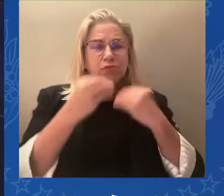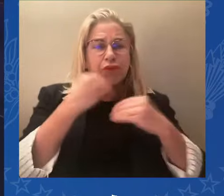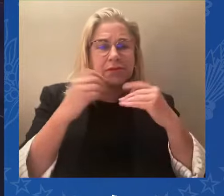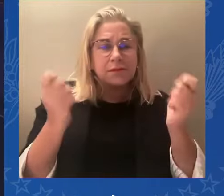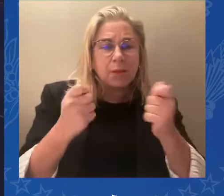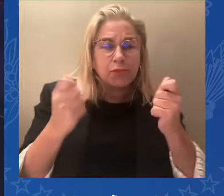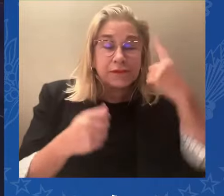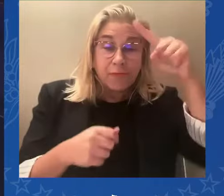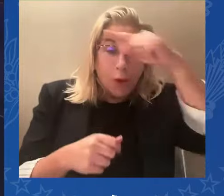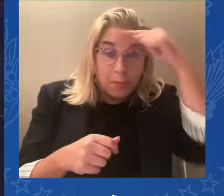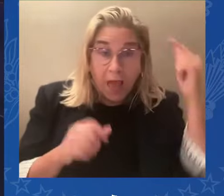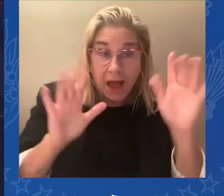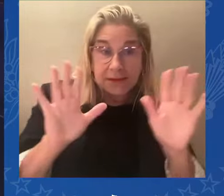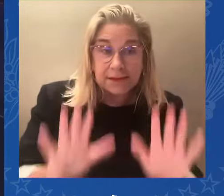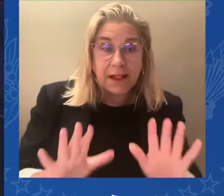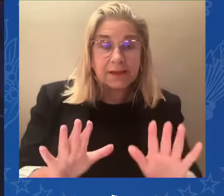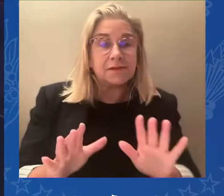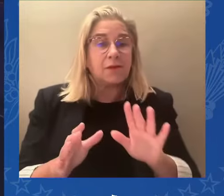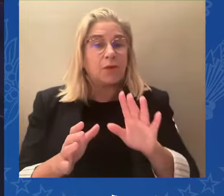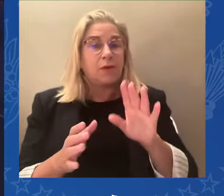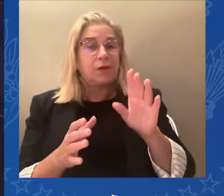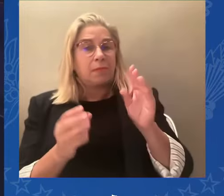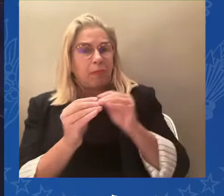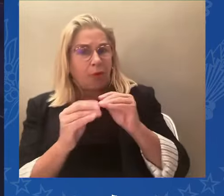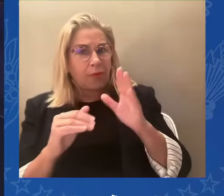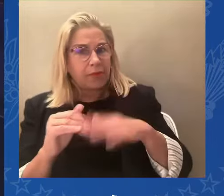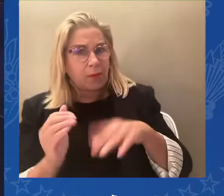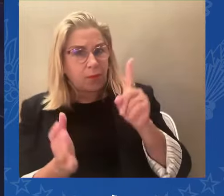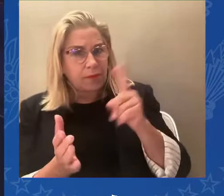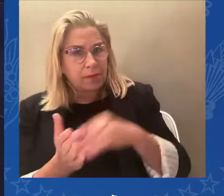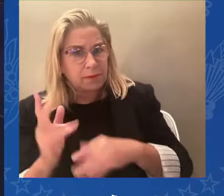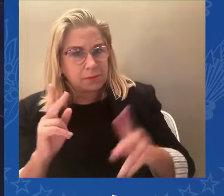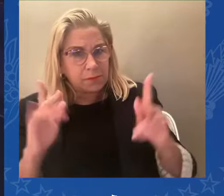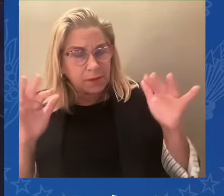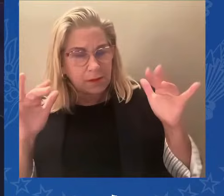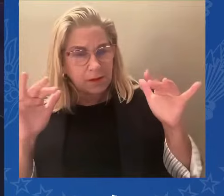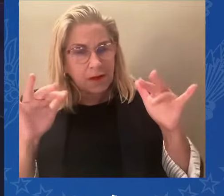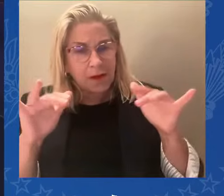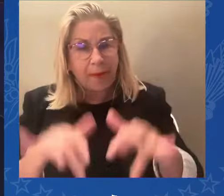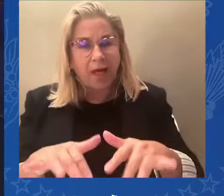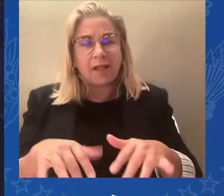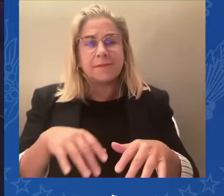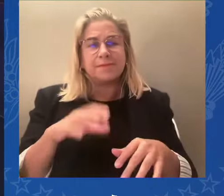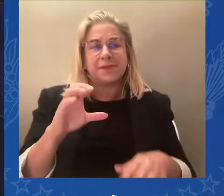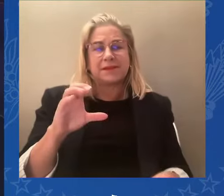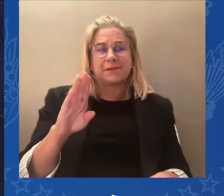And tonight, I’m honored to join your dinner tonight. Congratulations to tonight’s honorees.